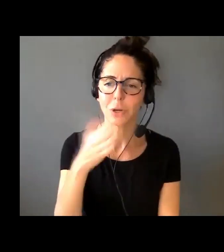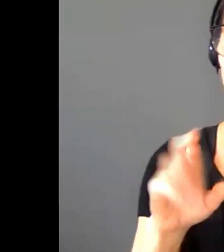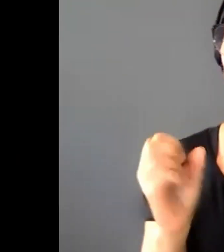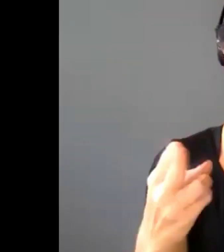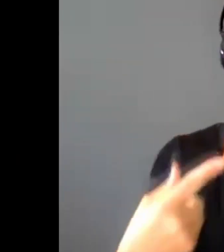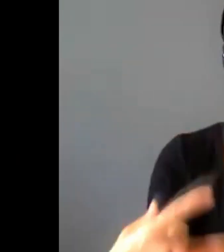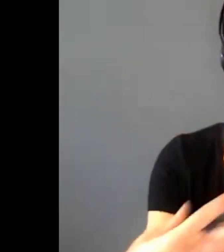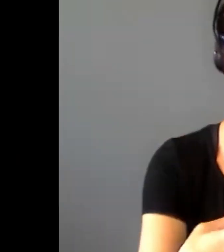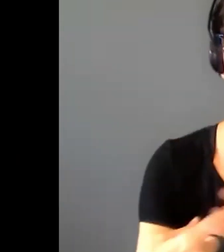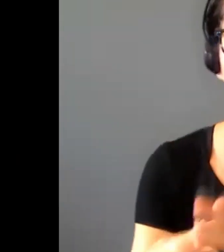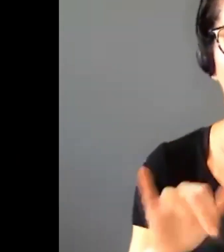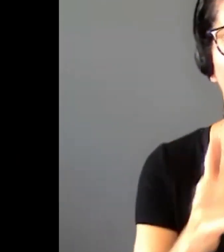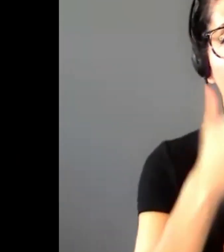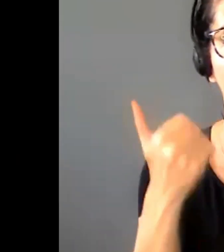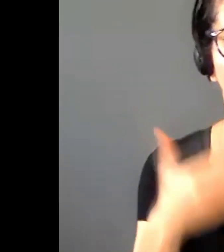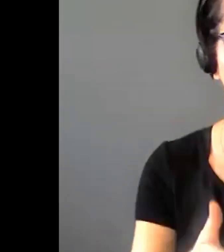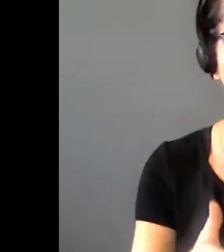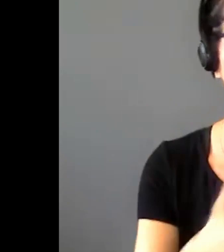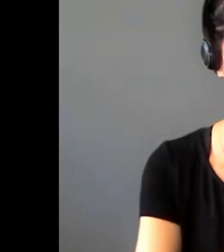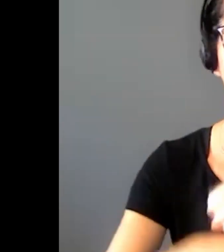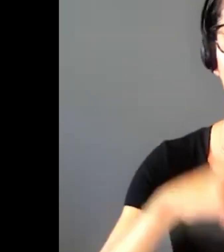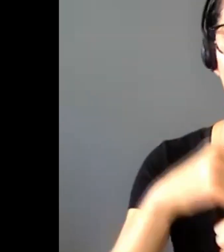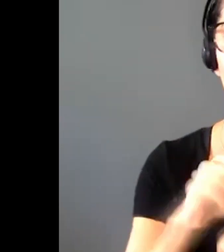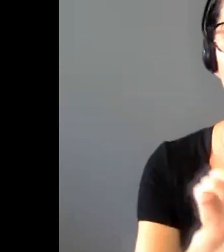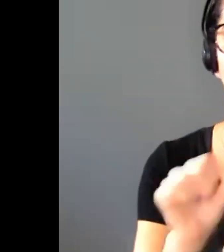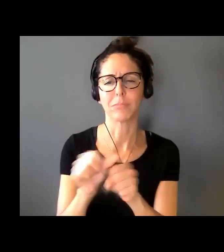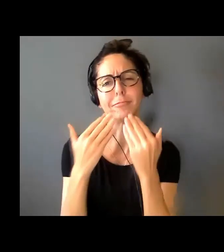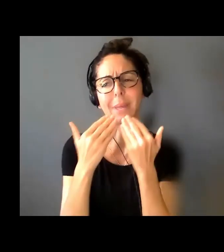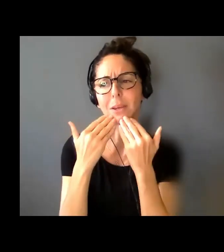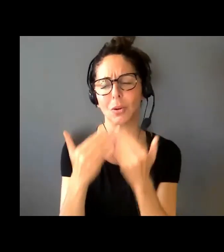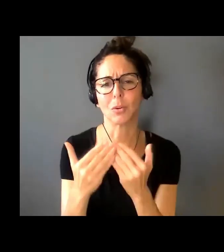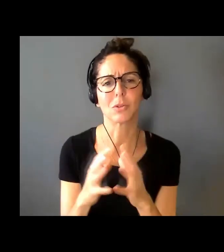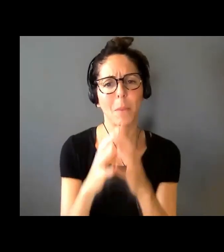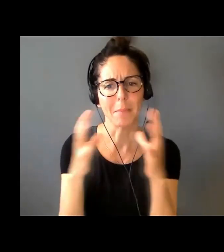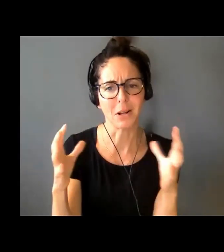structure our work. I’m really grateful to you all for providing such key lessons. What I'm